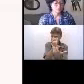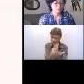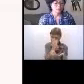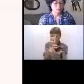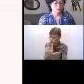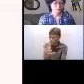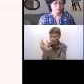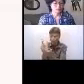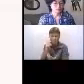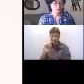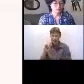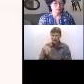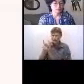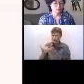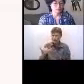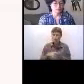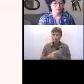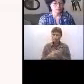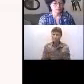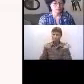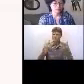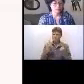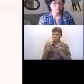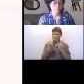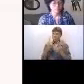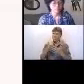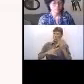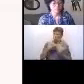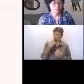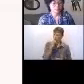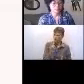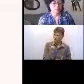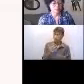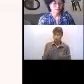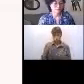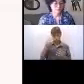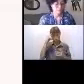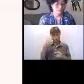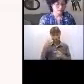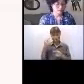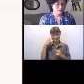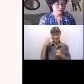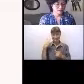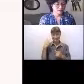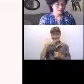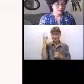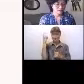as over the course of the summer there’s folks within the Black Caucus and at AROC,